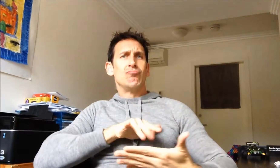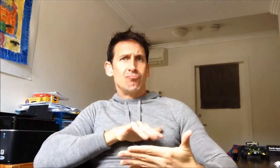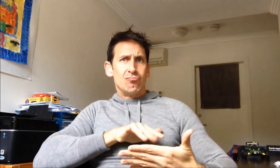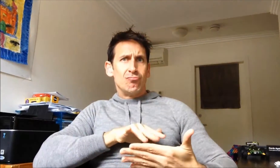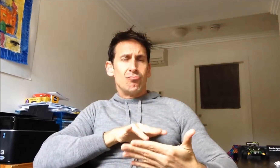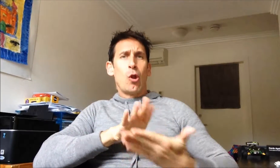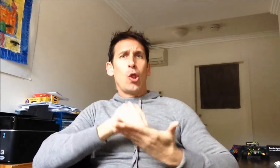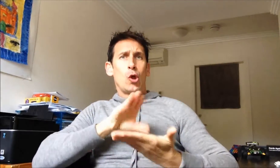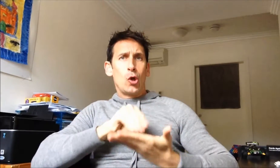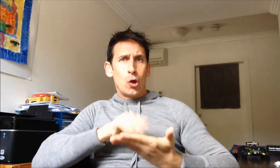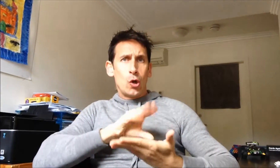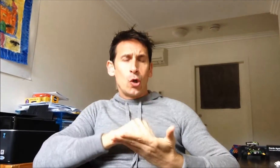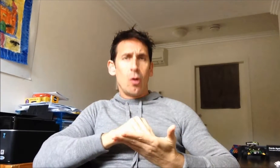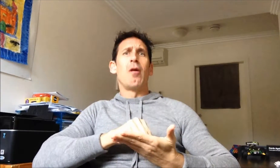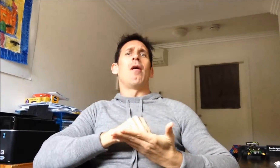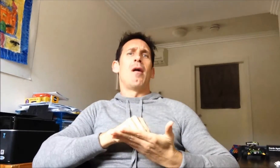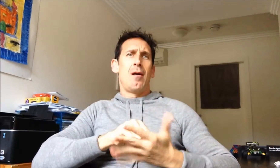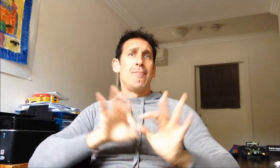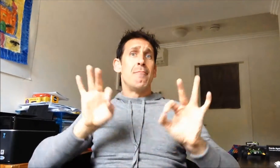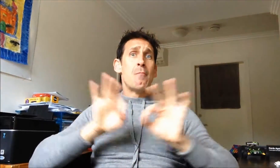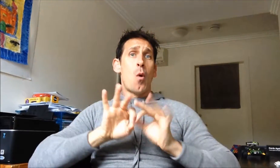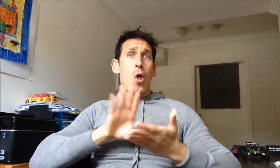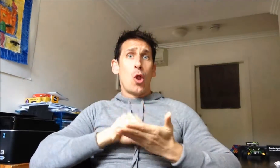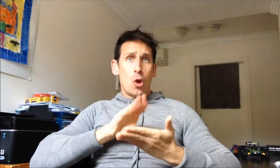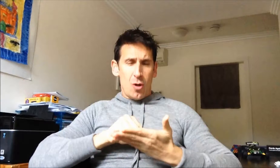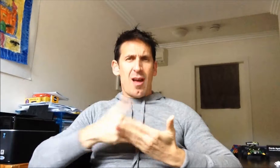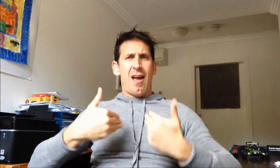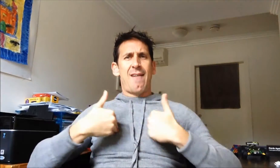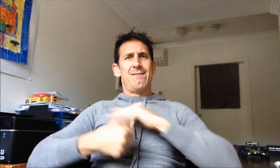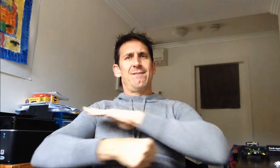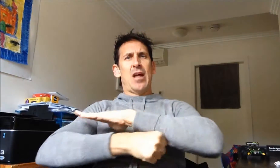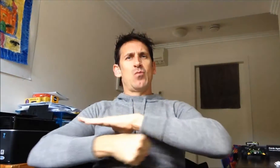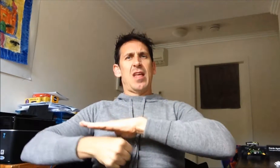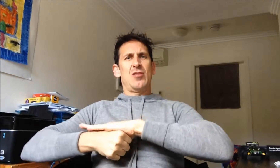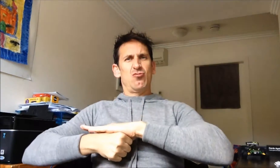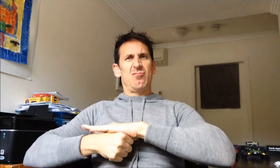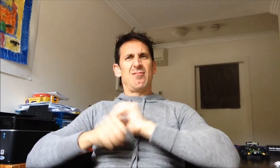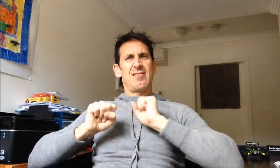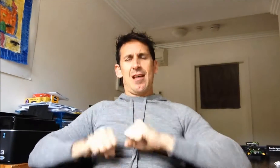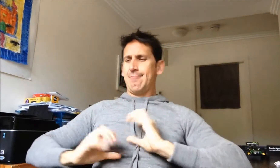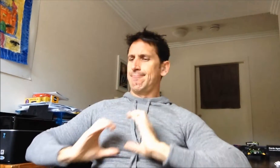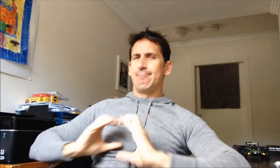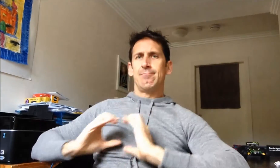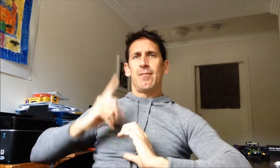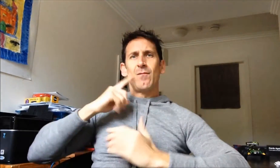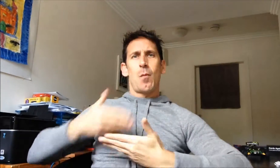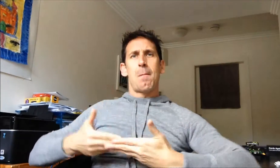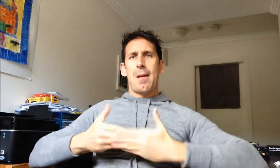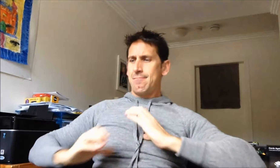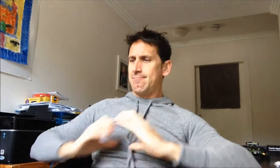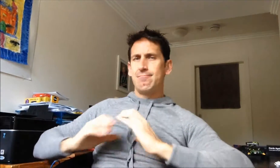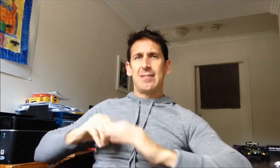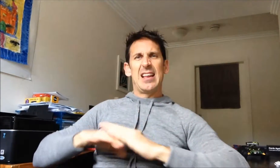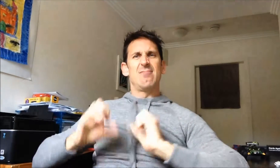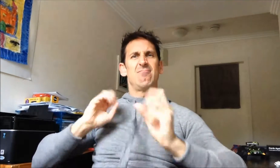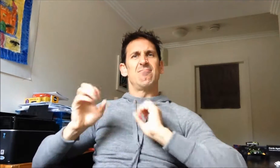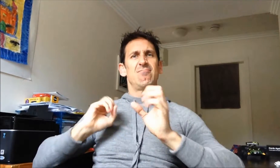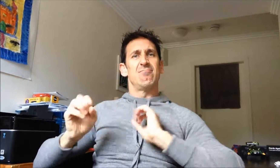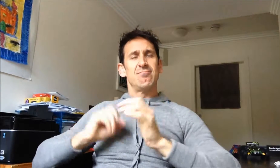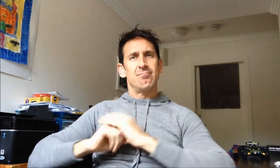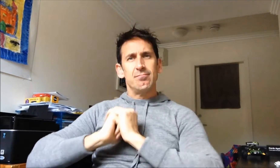It is important to learn the fundamental skills to communicate with their deaf baby in sign language.